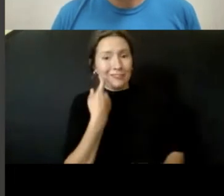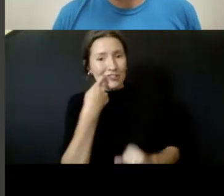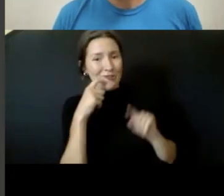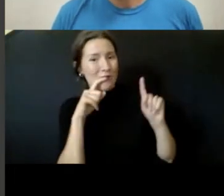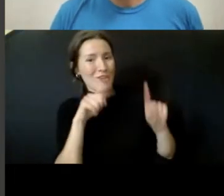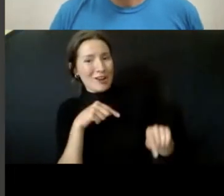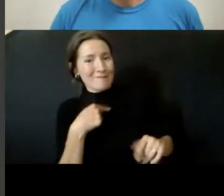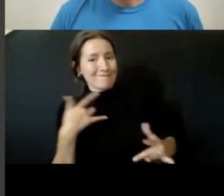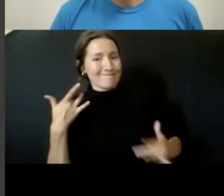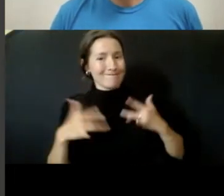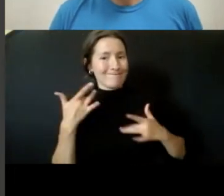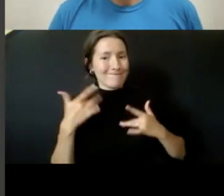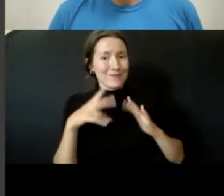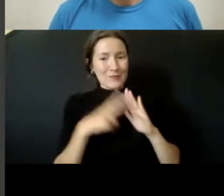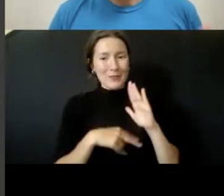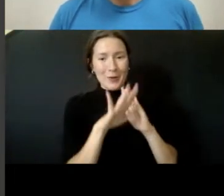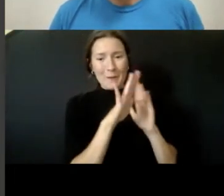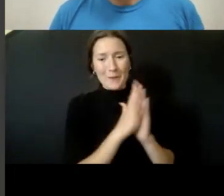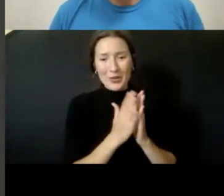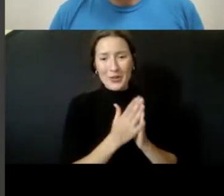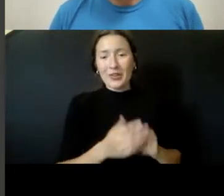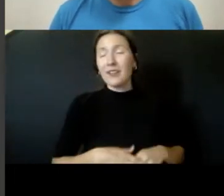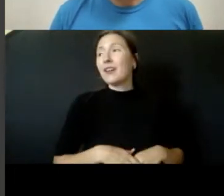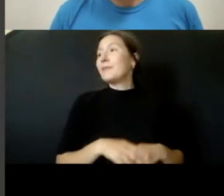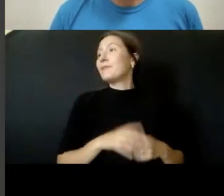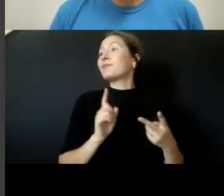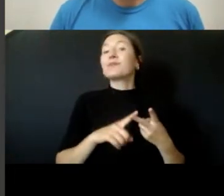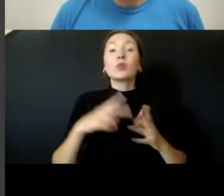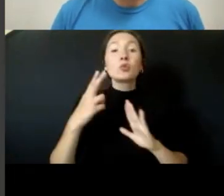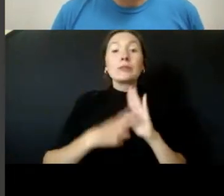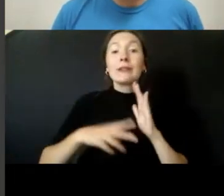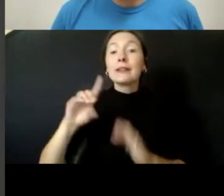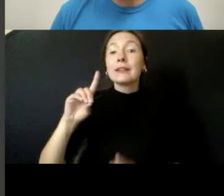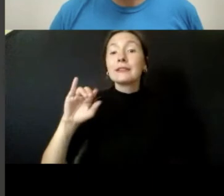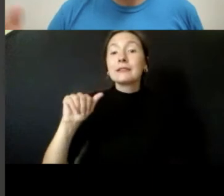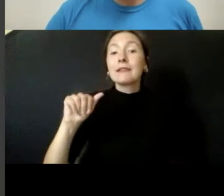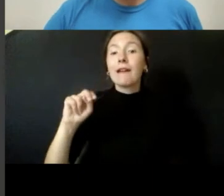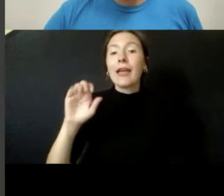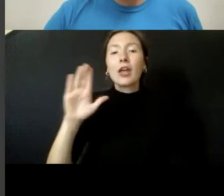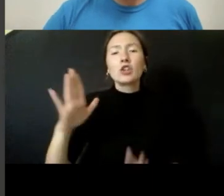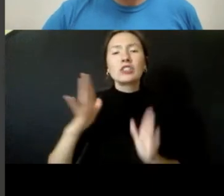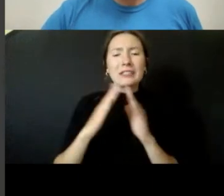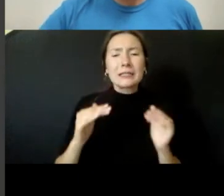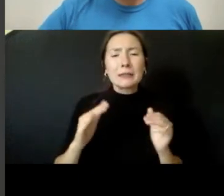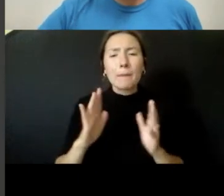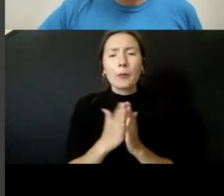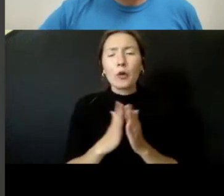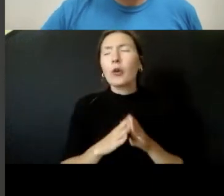uh they have a 508 um reference on on her website they're these things exist all right so they're